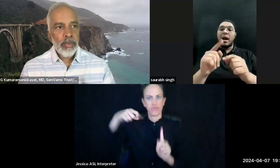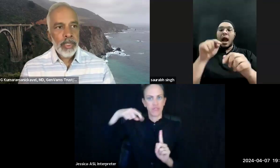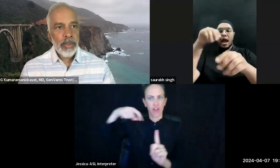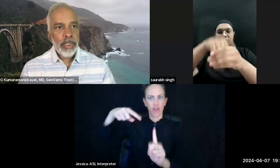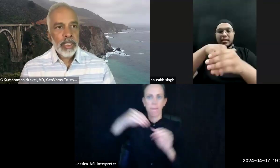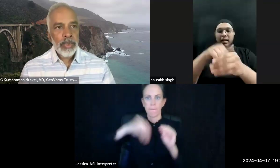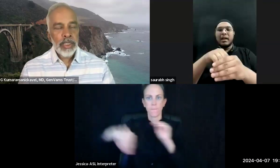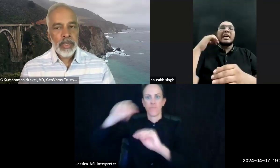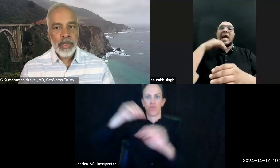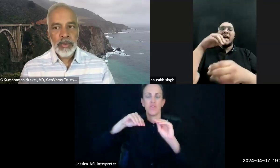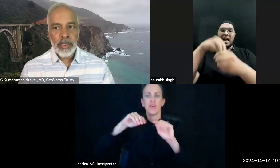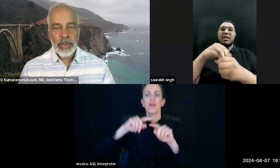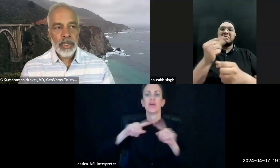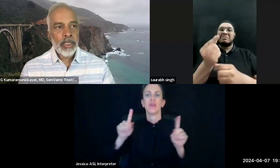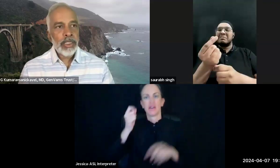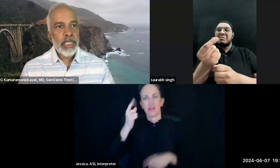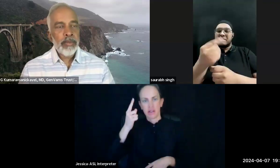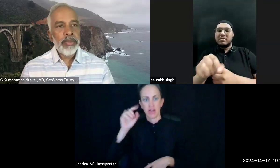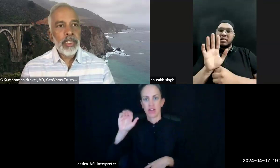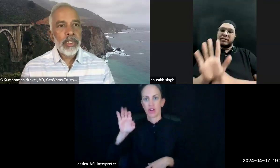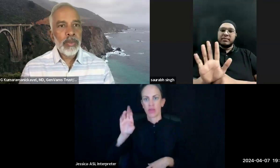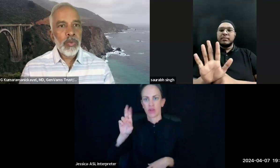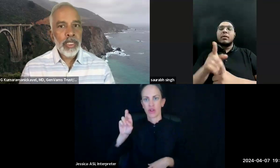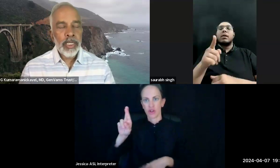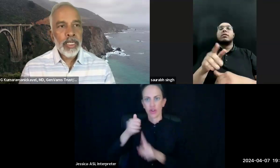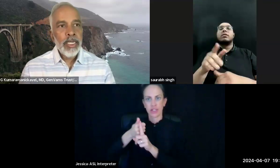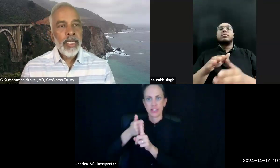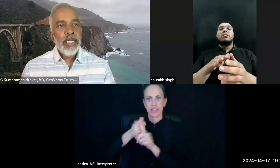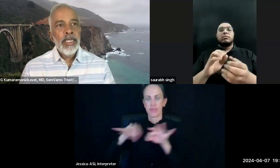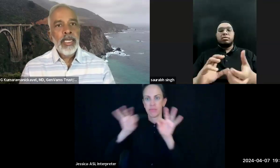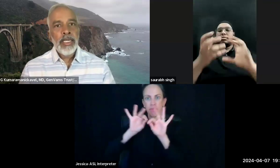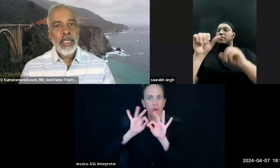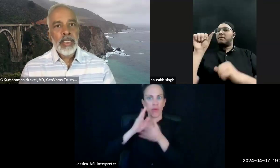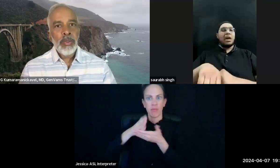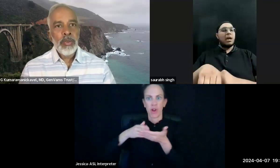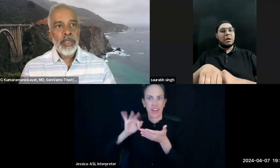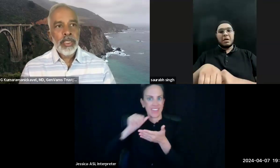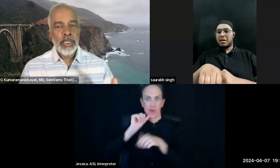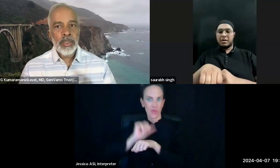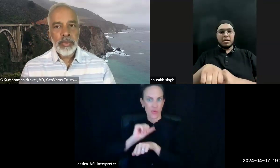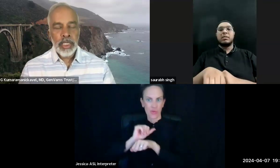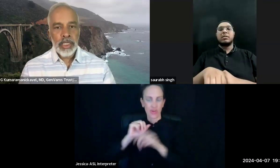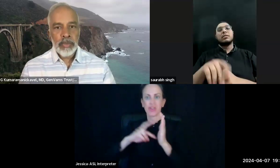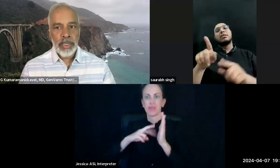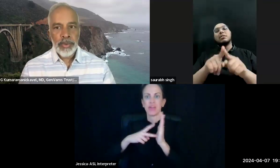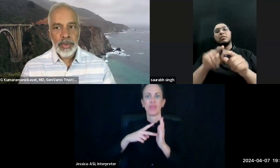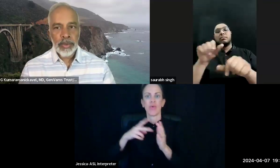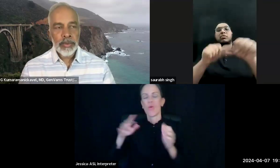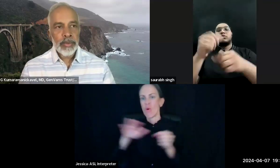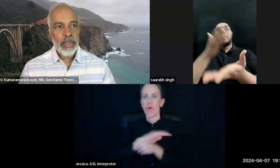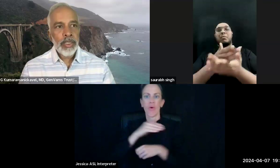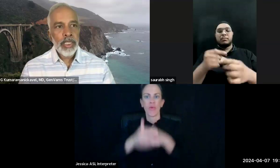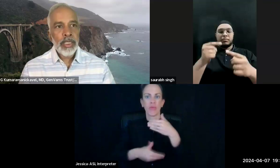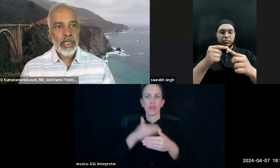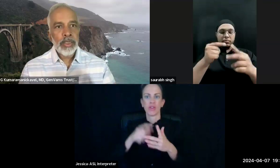component which can be the 75th step doesn't work then the whole process stops at 74 okay it doesn't